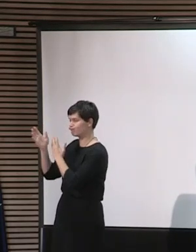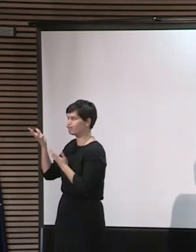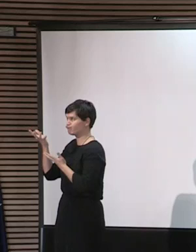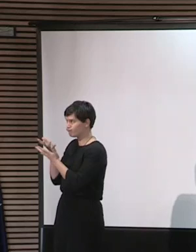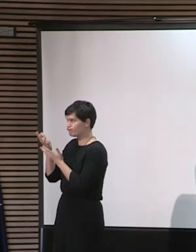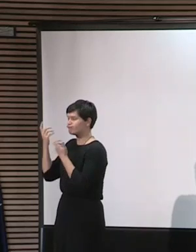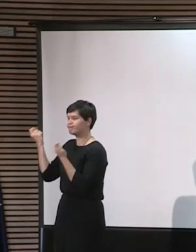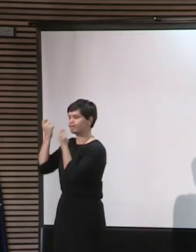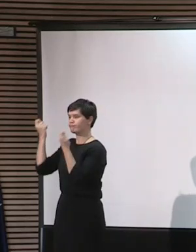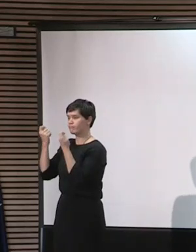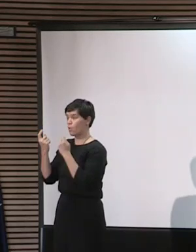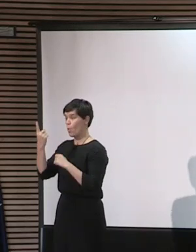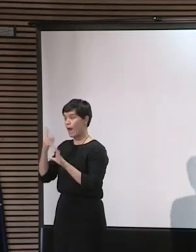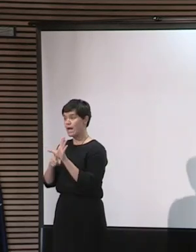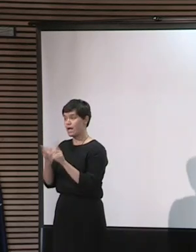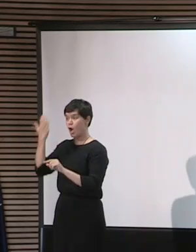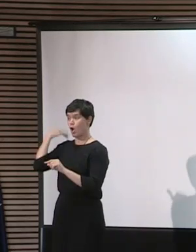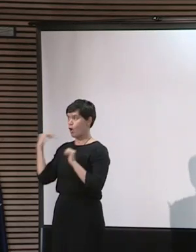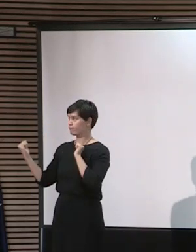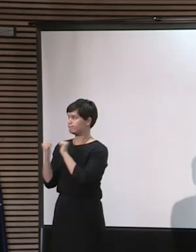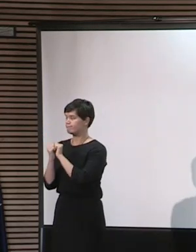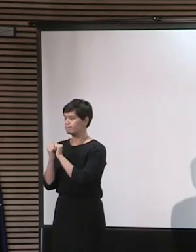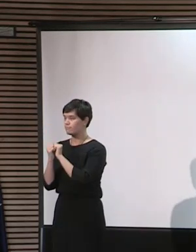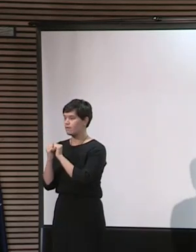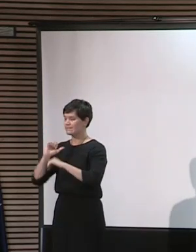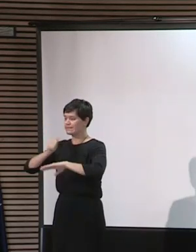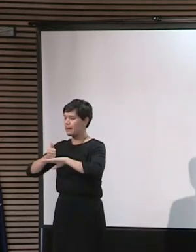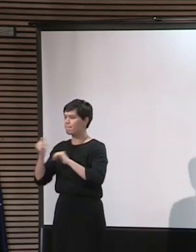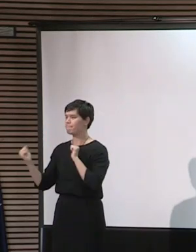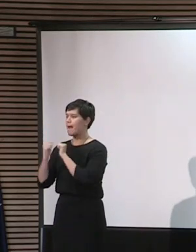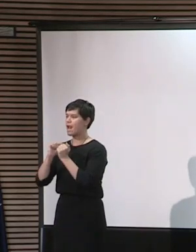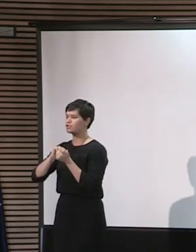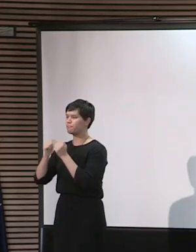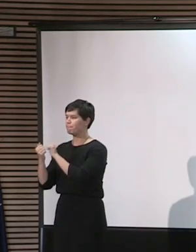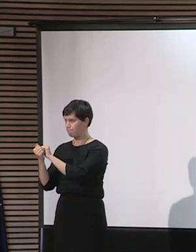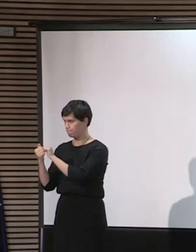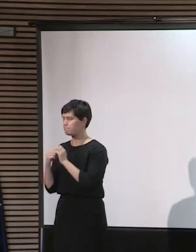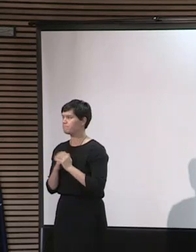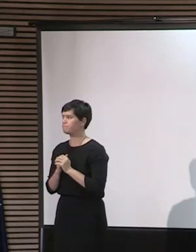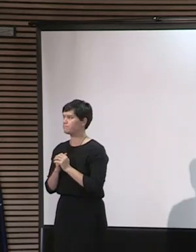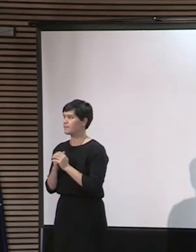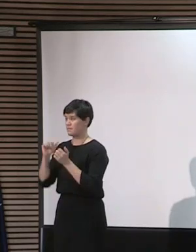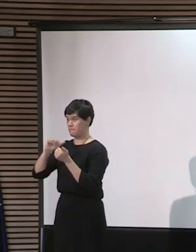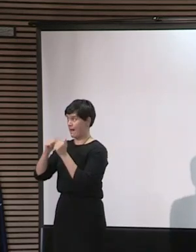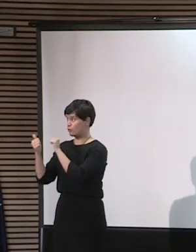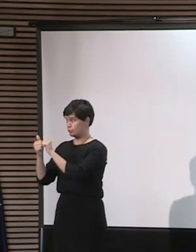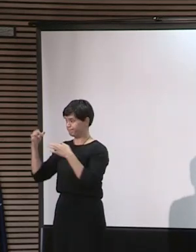summit with Prime Minister Lee of Singapore to mark the